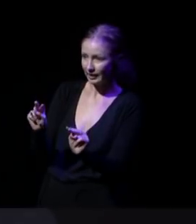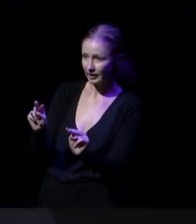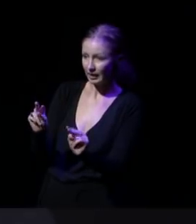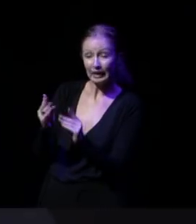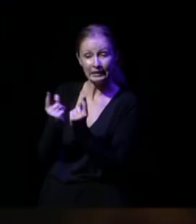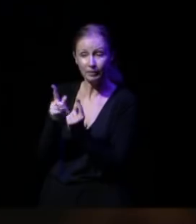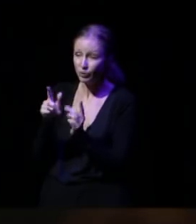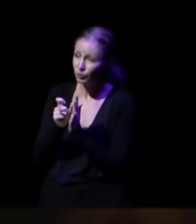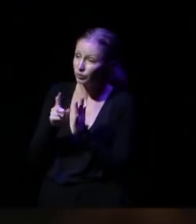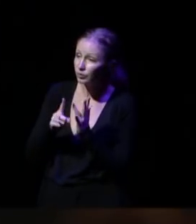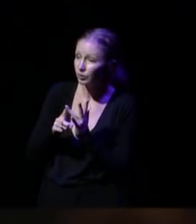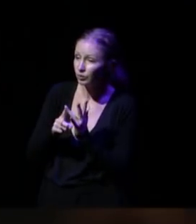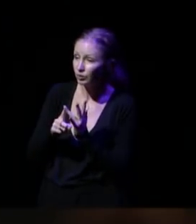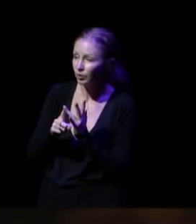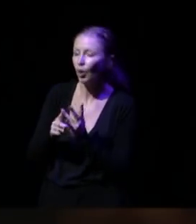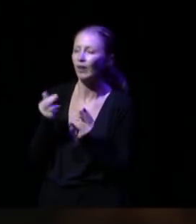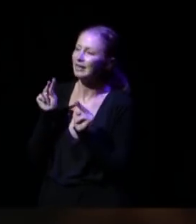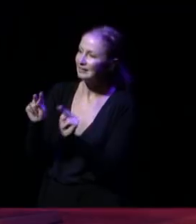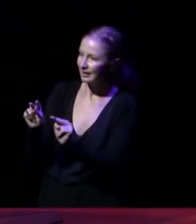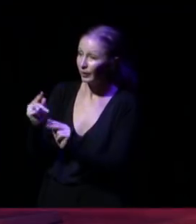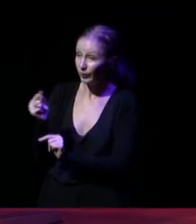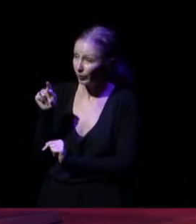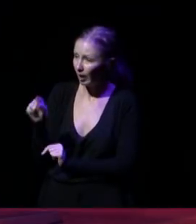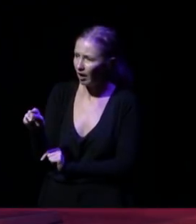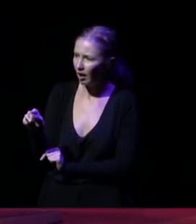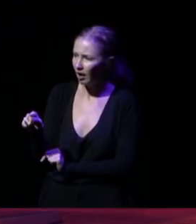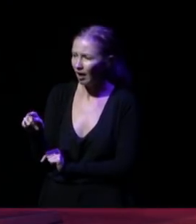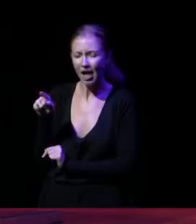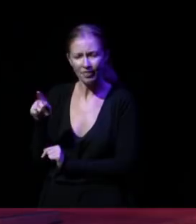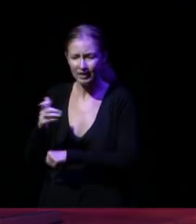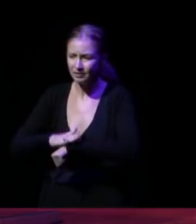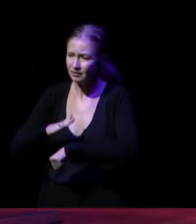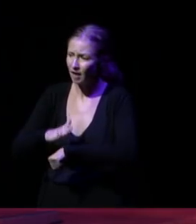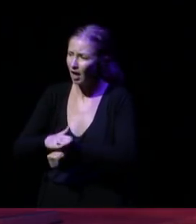you know, and who you are, you know, to me, that is a moment to cherish and to celebrate.